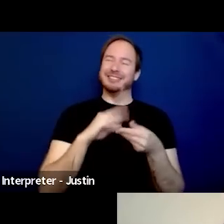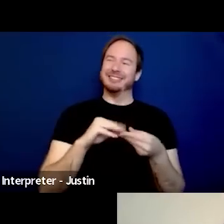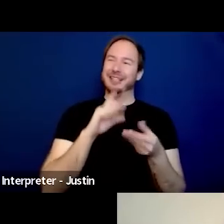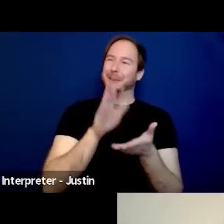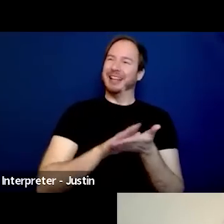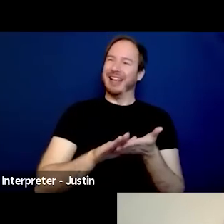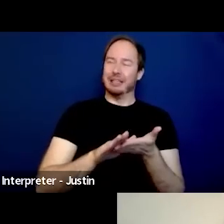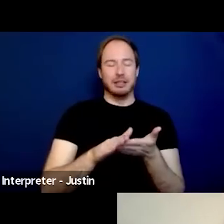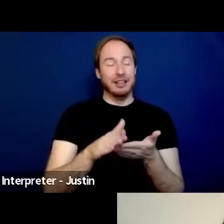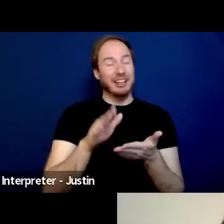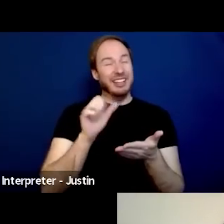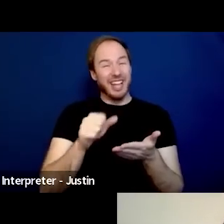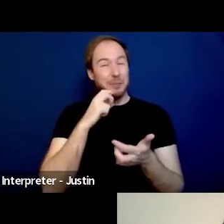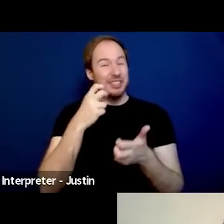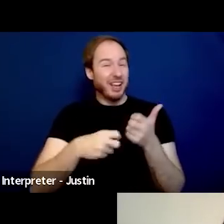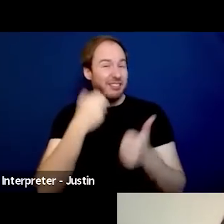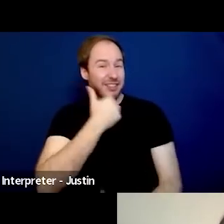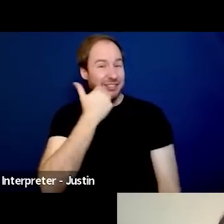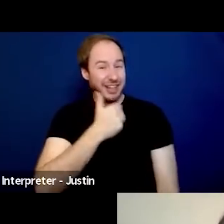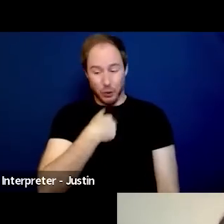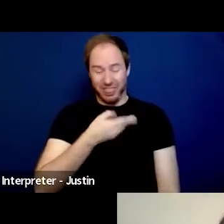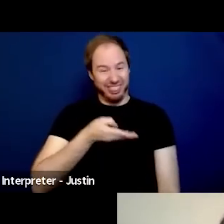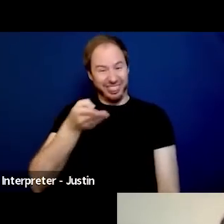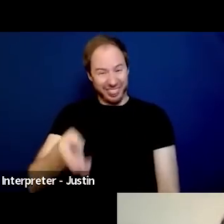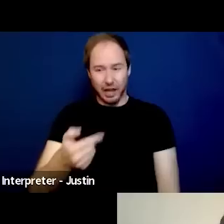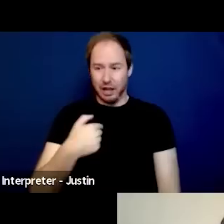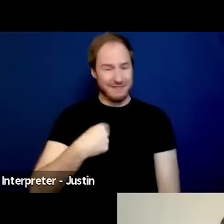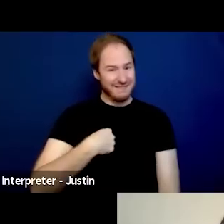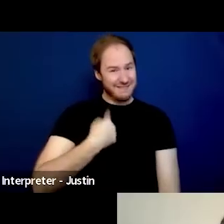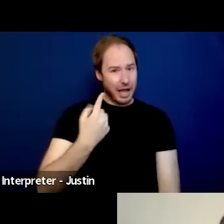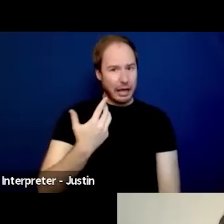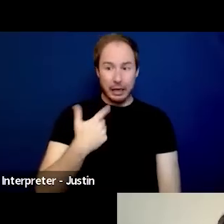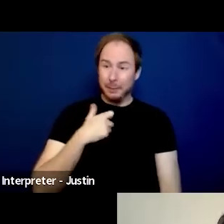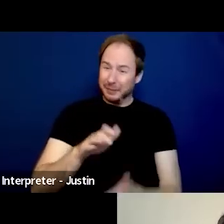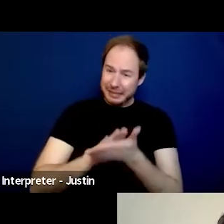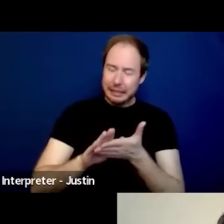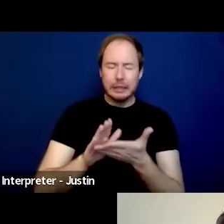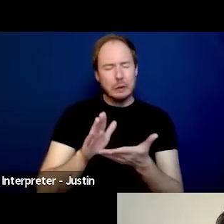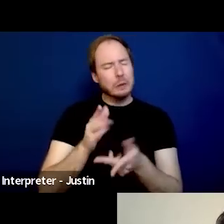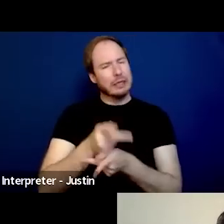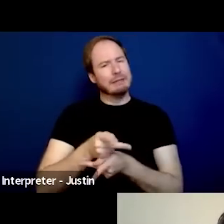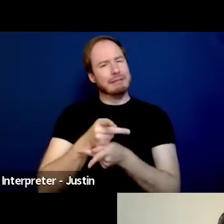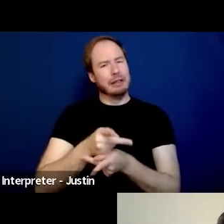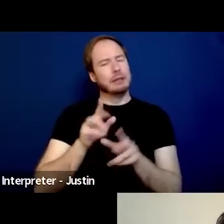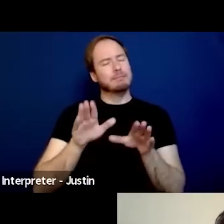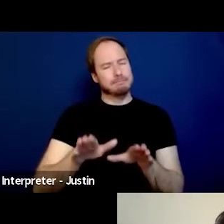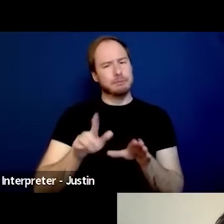and that can maybe seem like kinda hollow feedback, but I do think there's something important about developing and maintaining